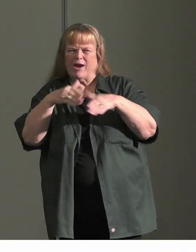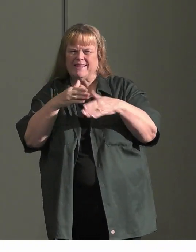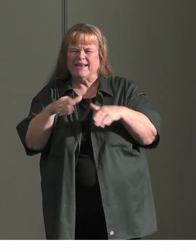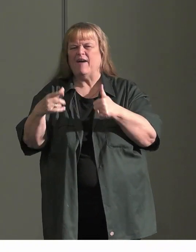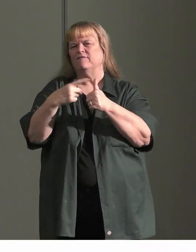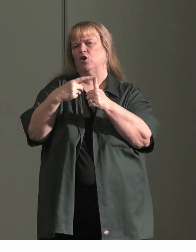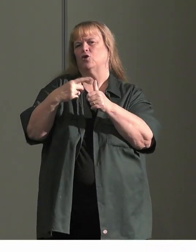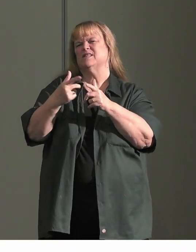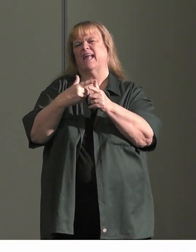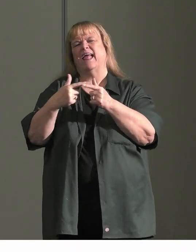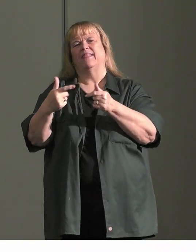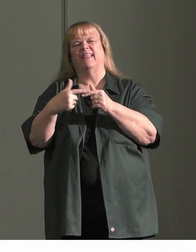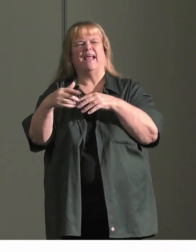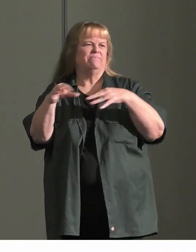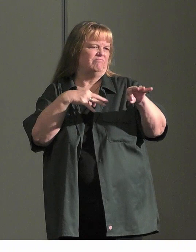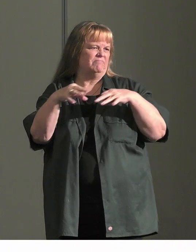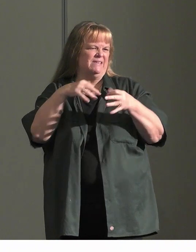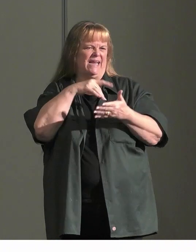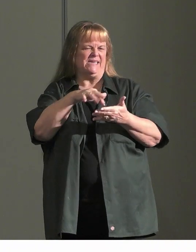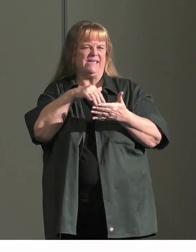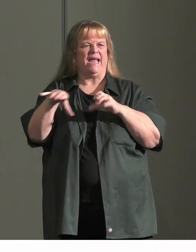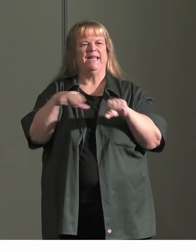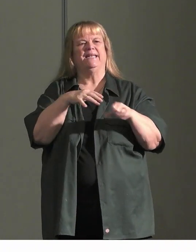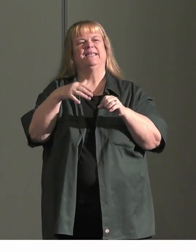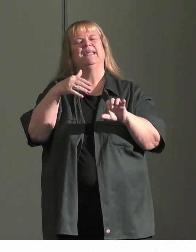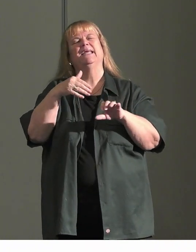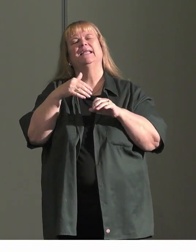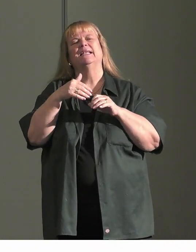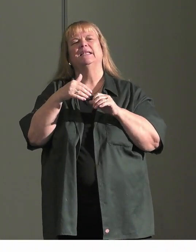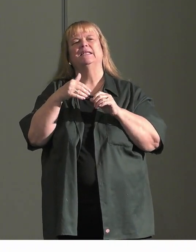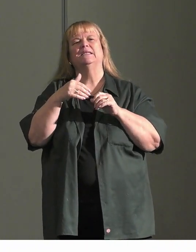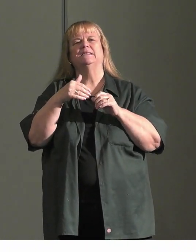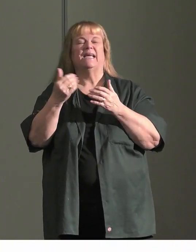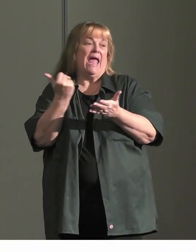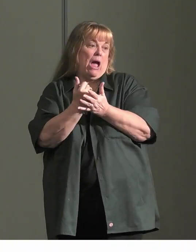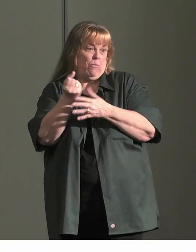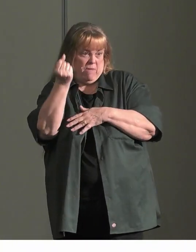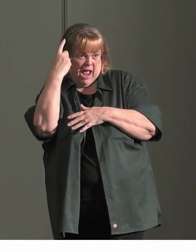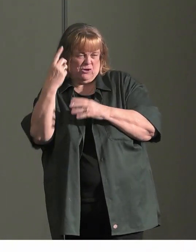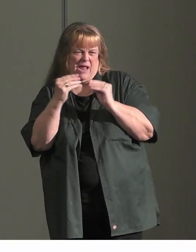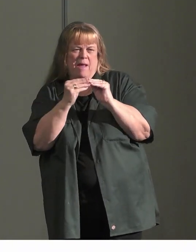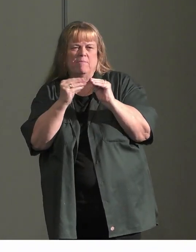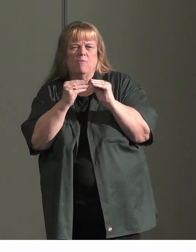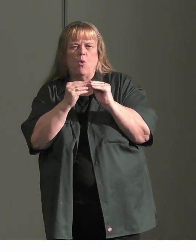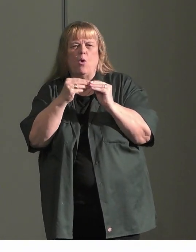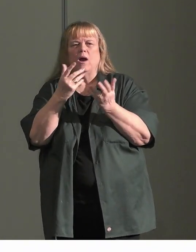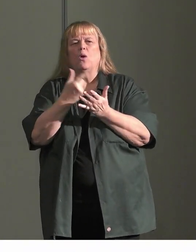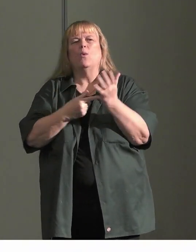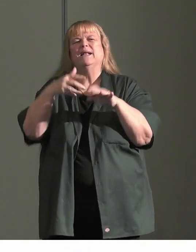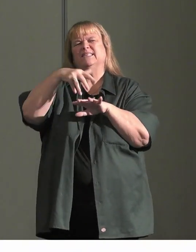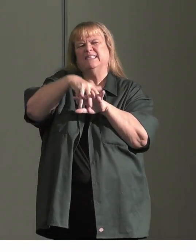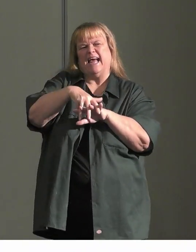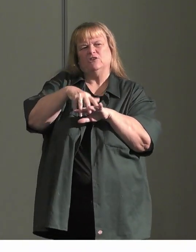through a study that we conducted at Fable to understand a bit more what saturation looks like